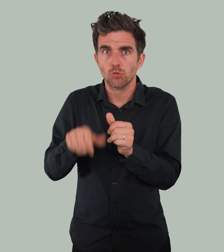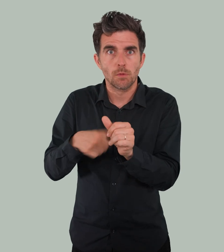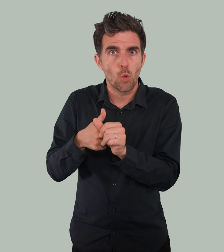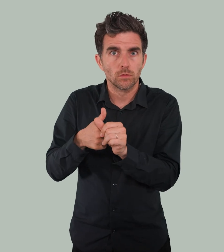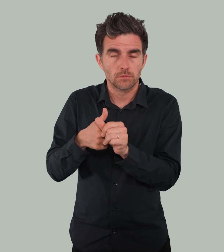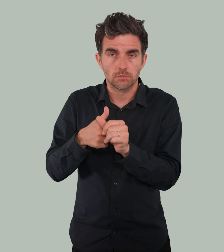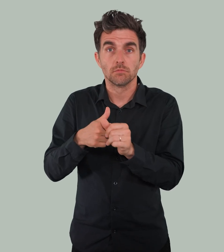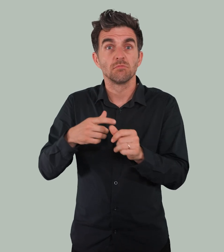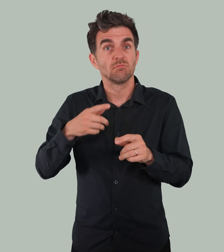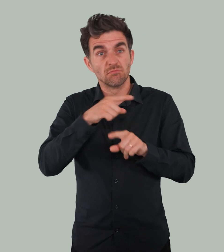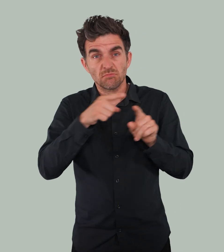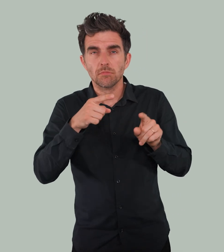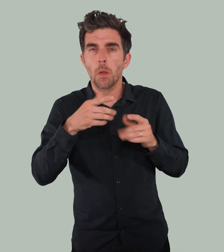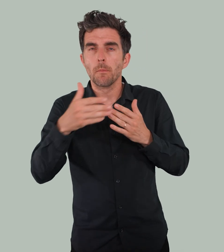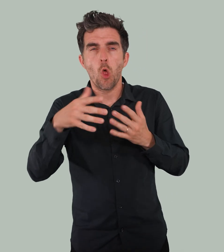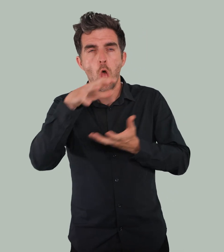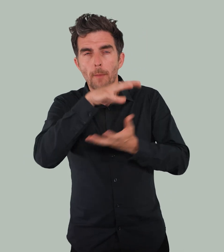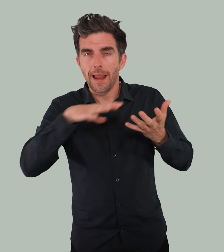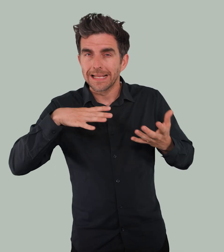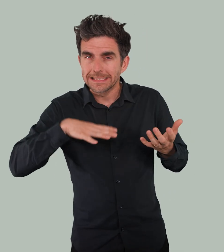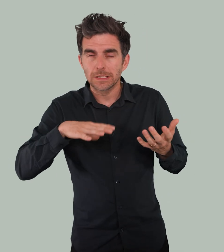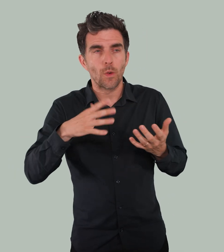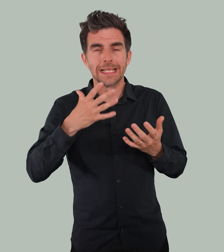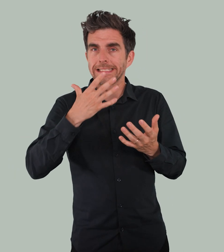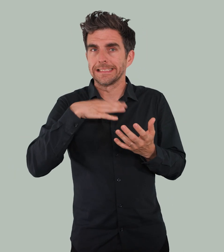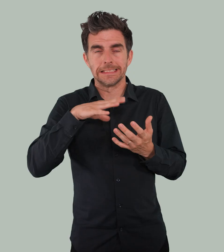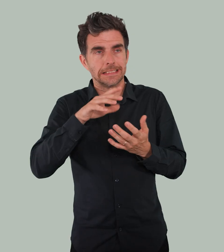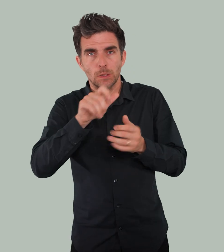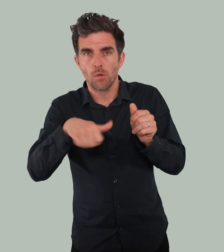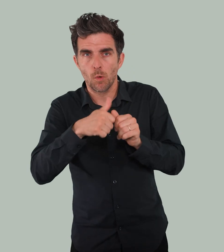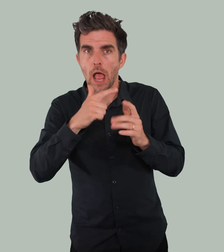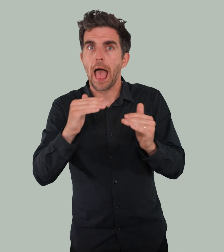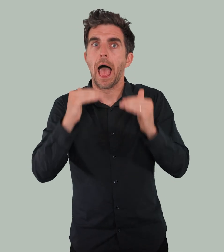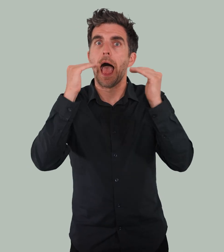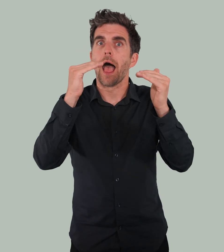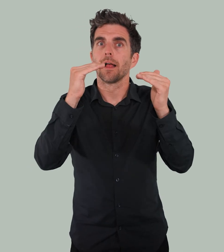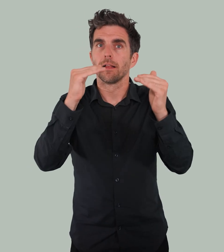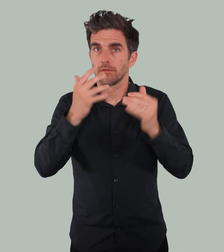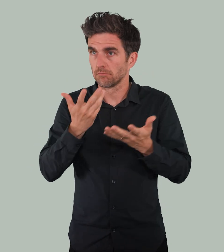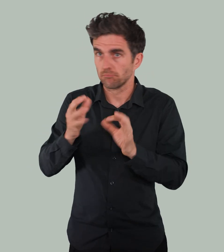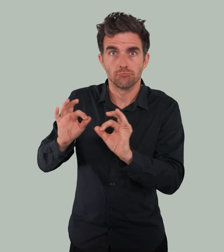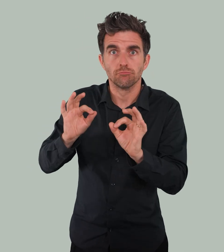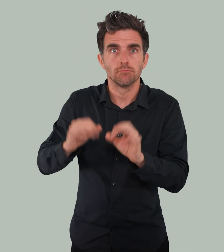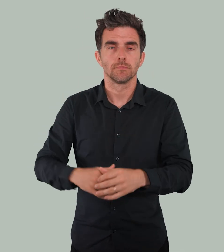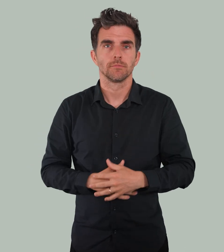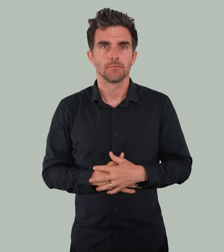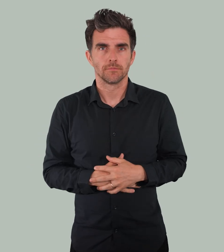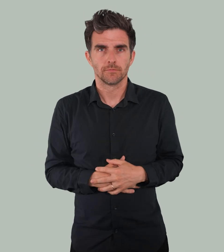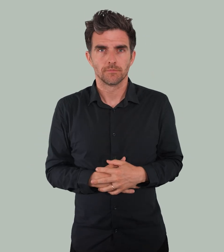to support, particularly where needs are more complex or support requirements are higher.